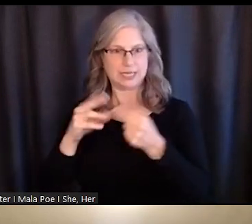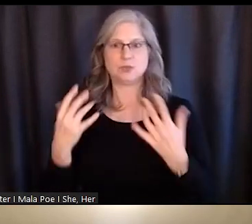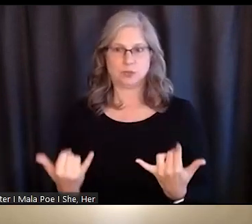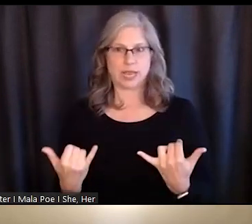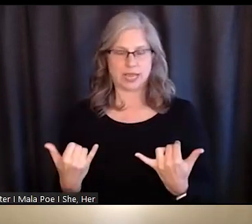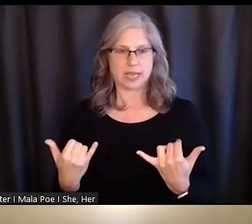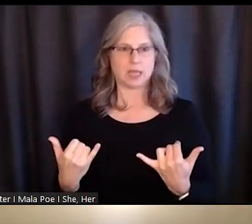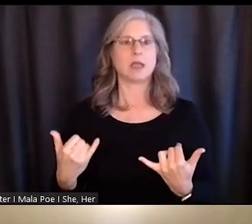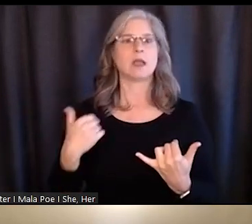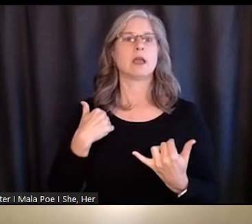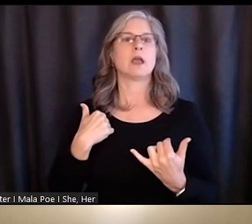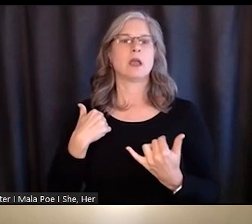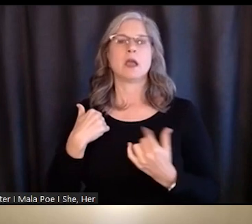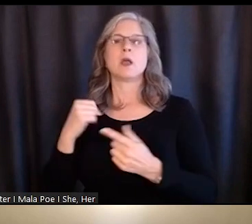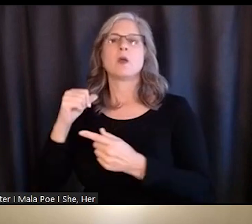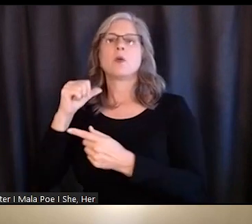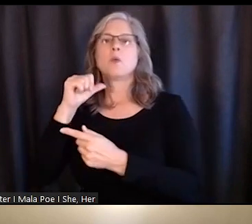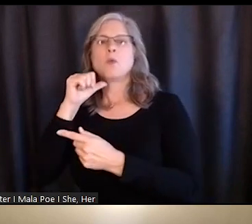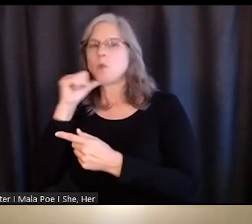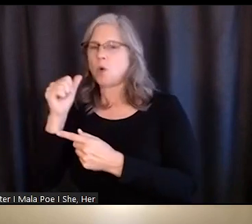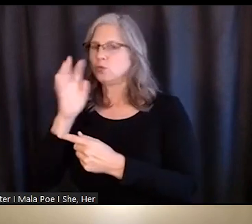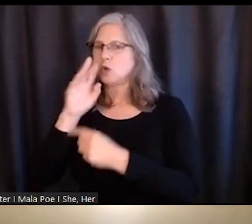I won't talk about the outcomes - at five years or 16 months.